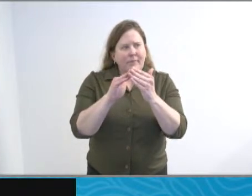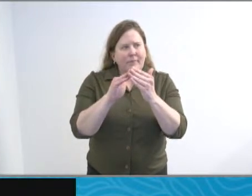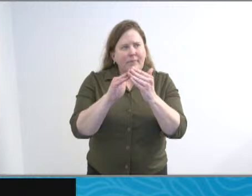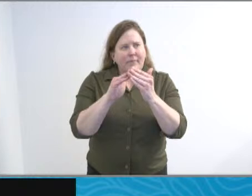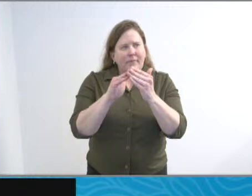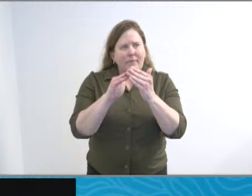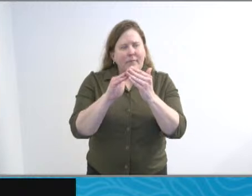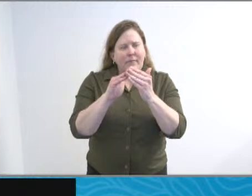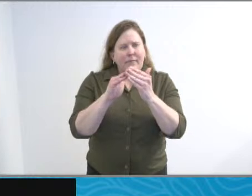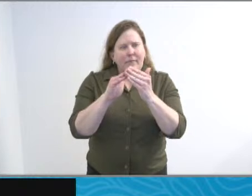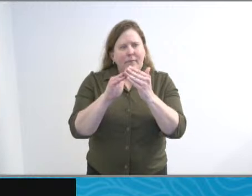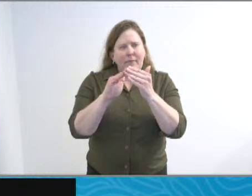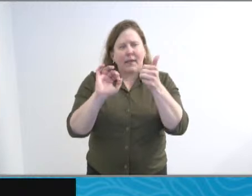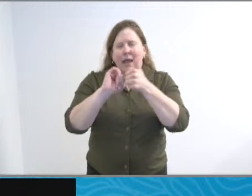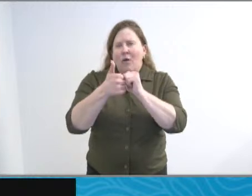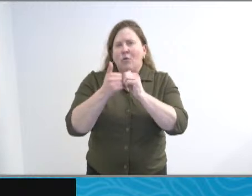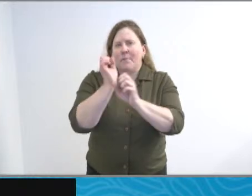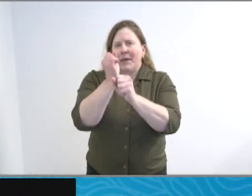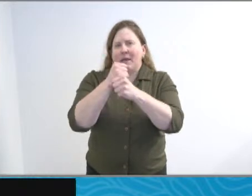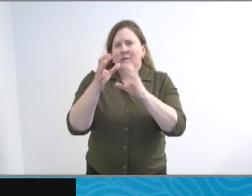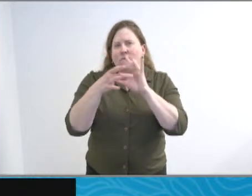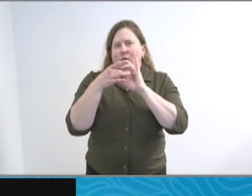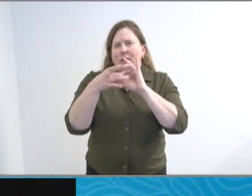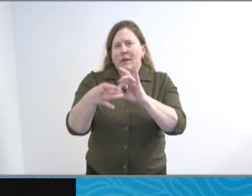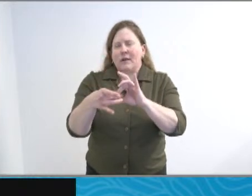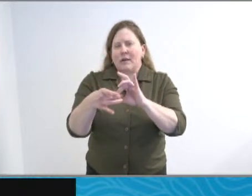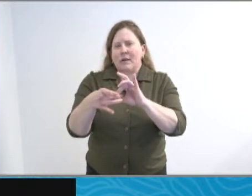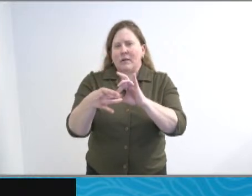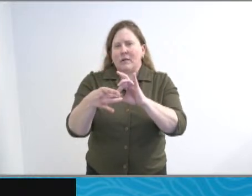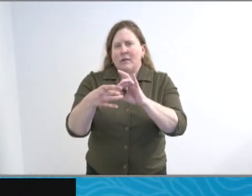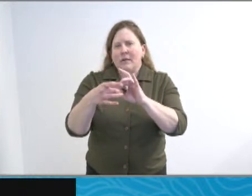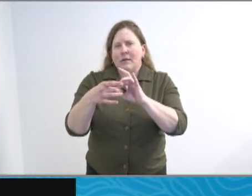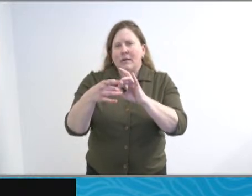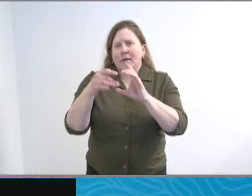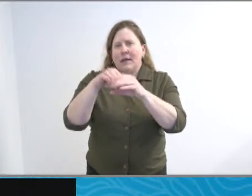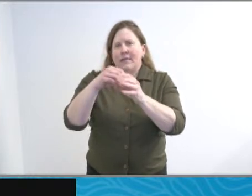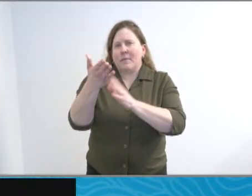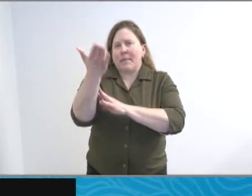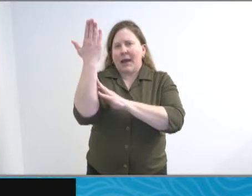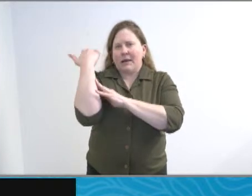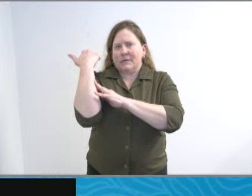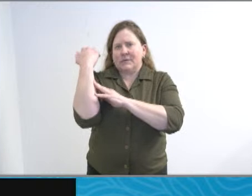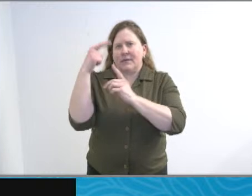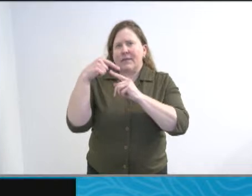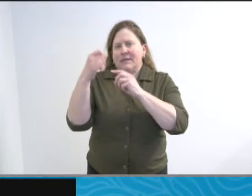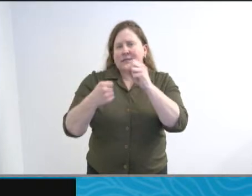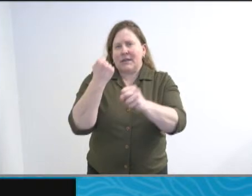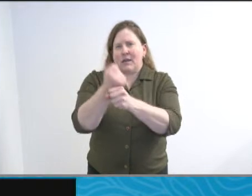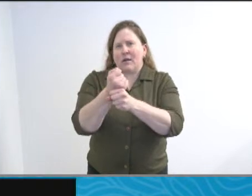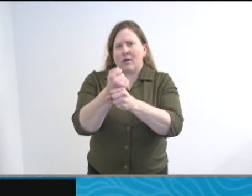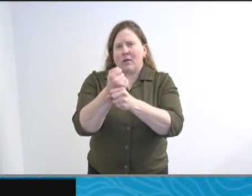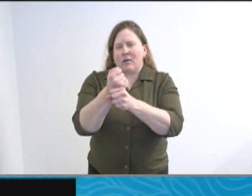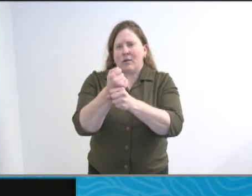those connections between the engagement we've done in the past and this year with our community and how we have,